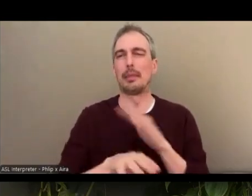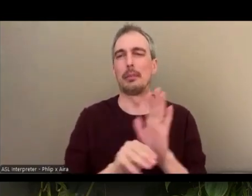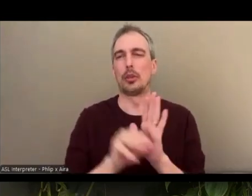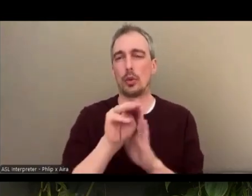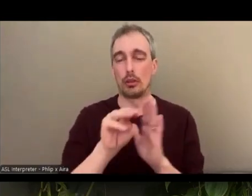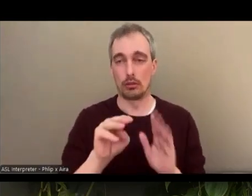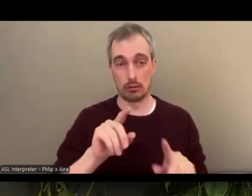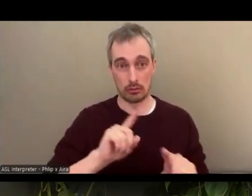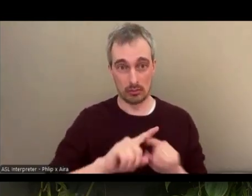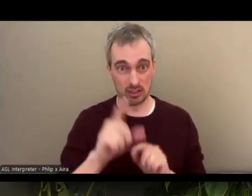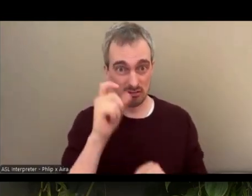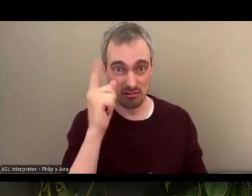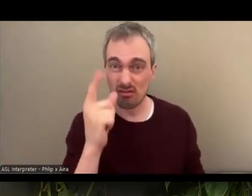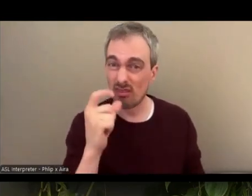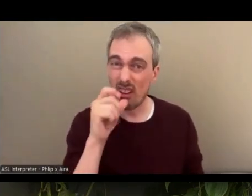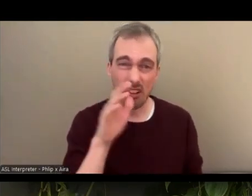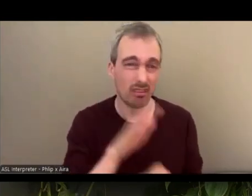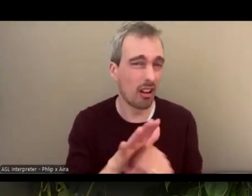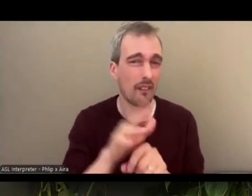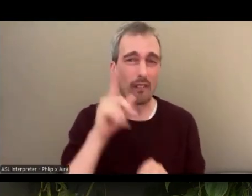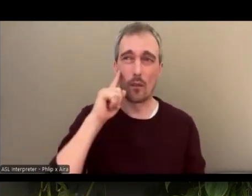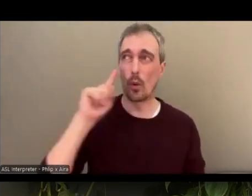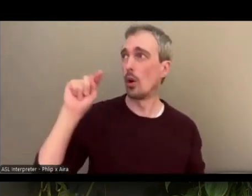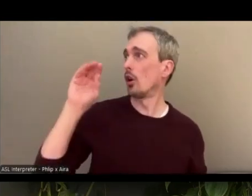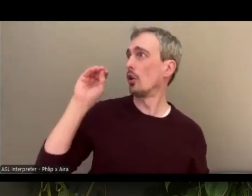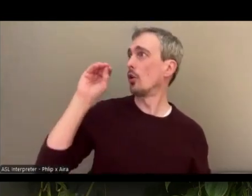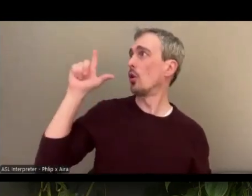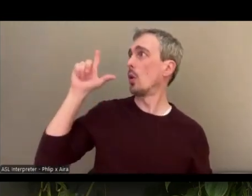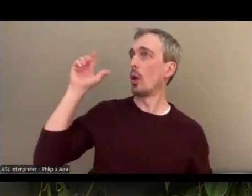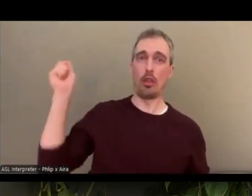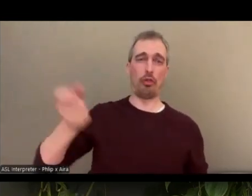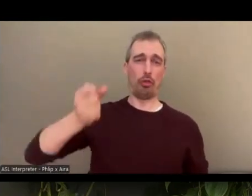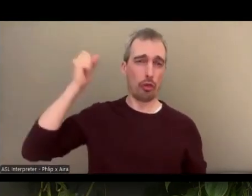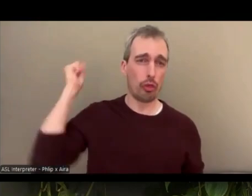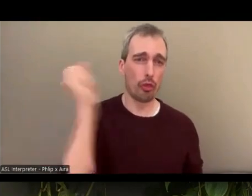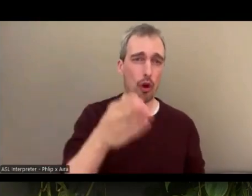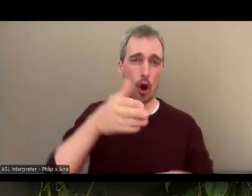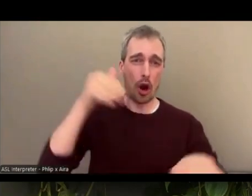You have to understand their capabilities and limitations. And back them up with adjustments to your existing processes.